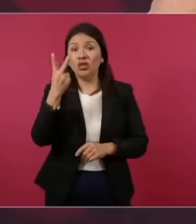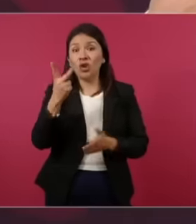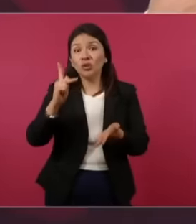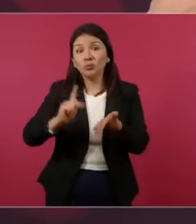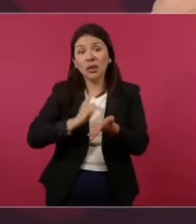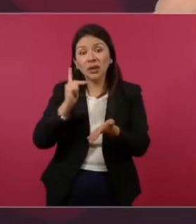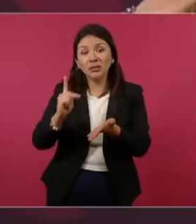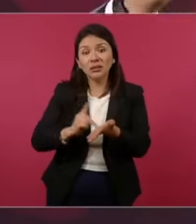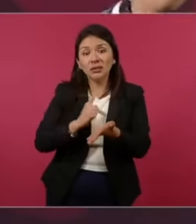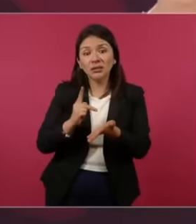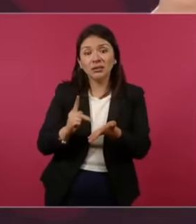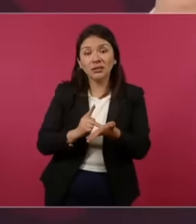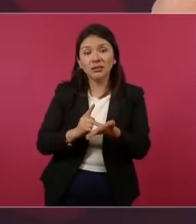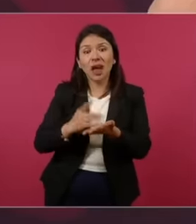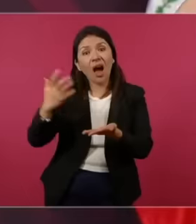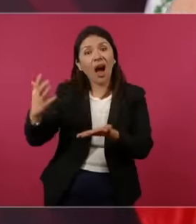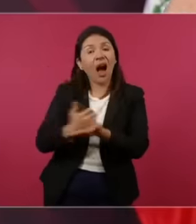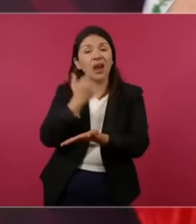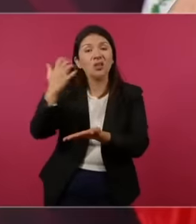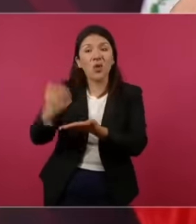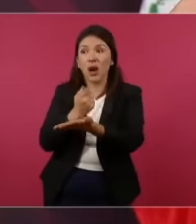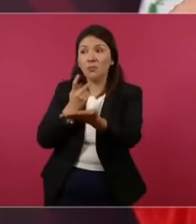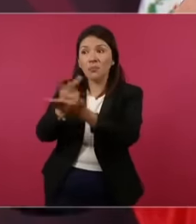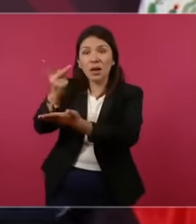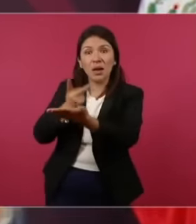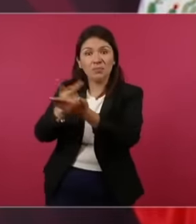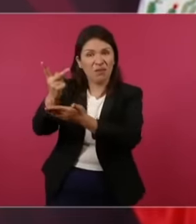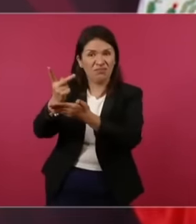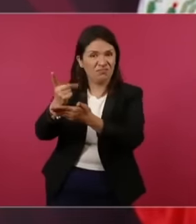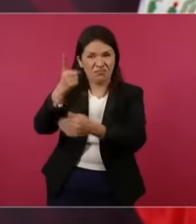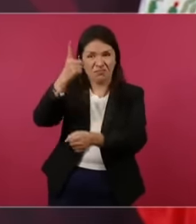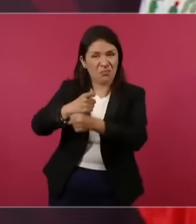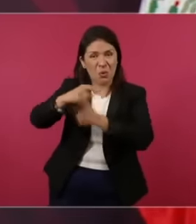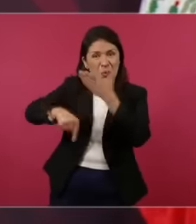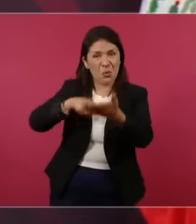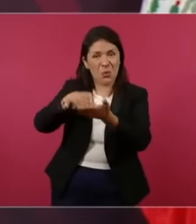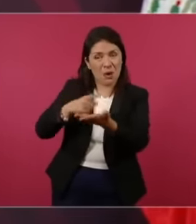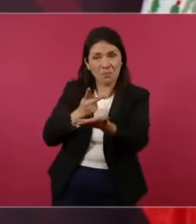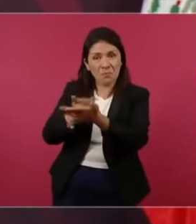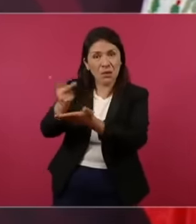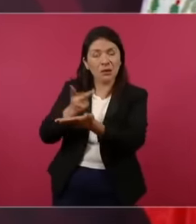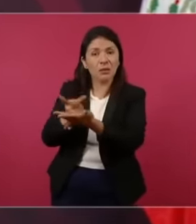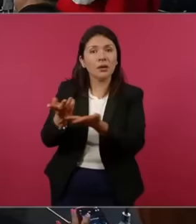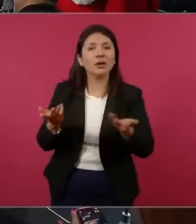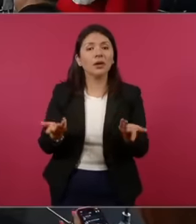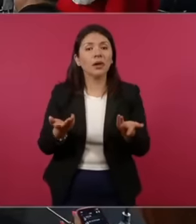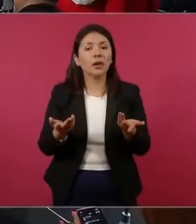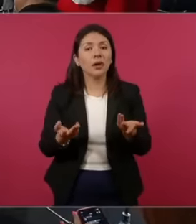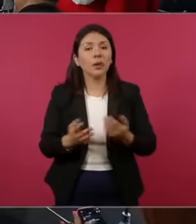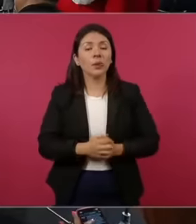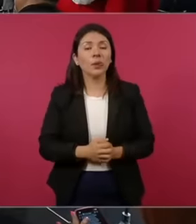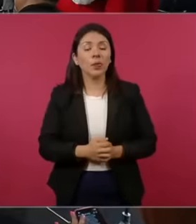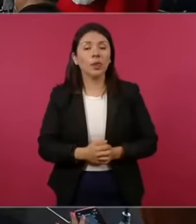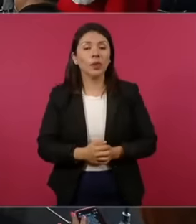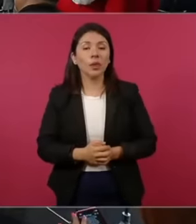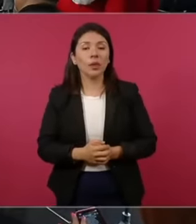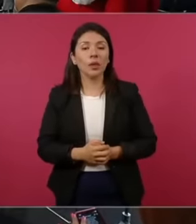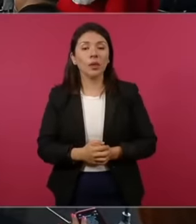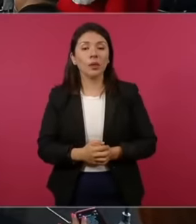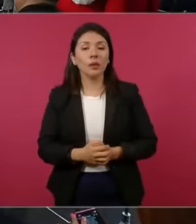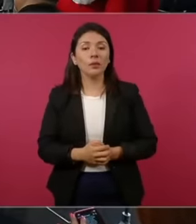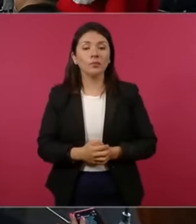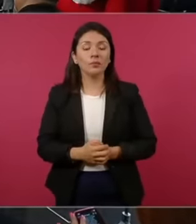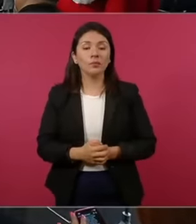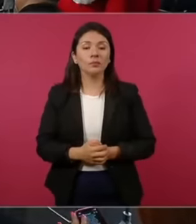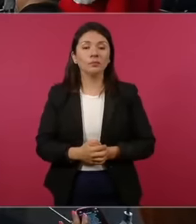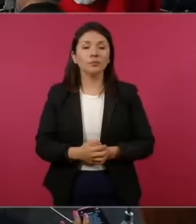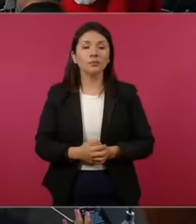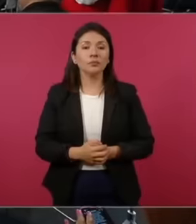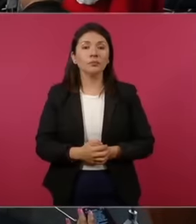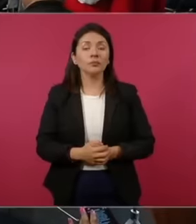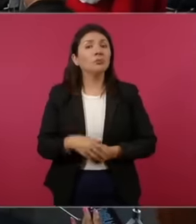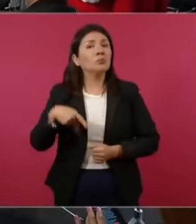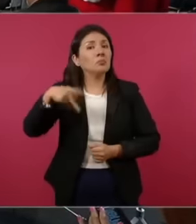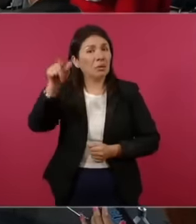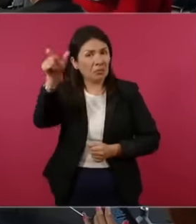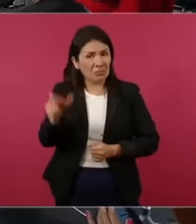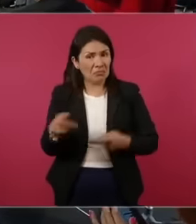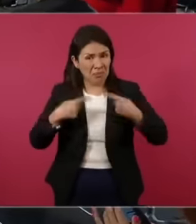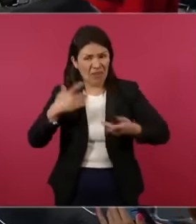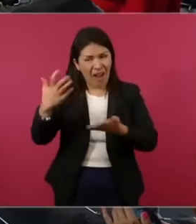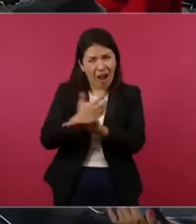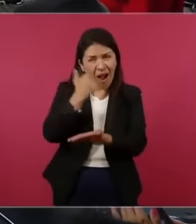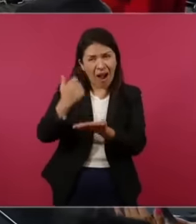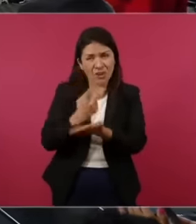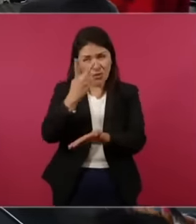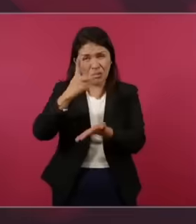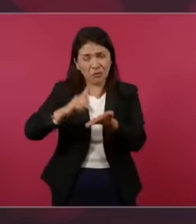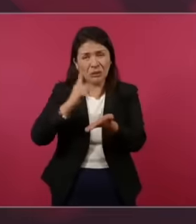publisher twice and slanders and leaves